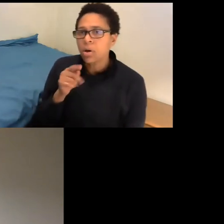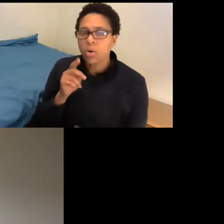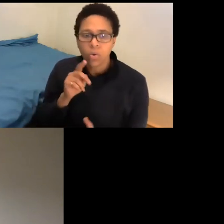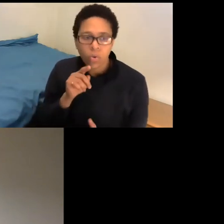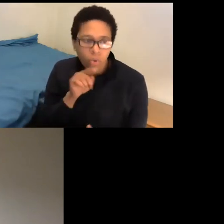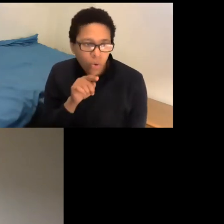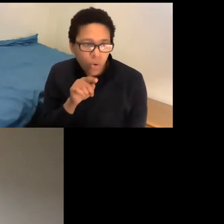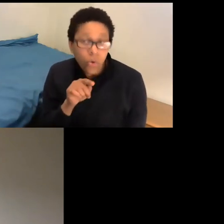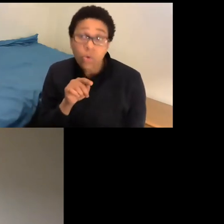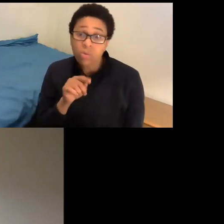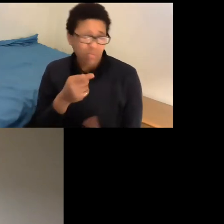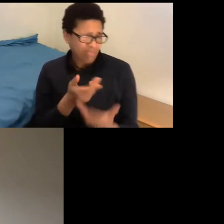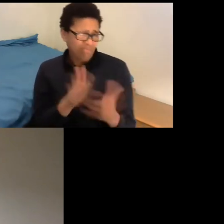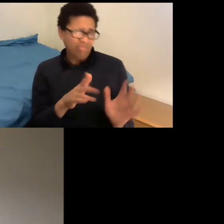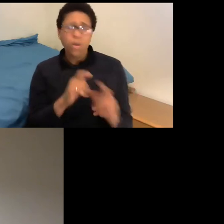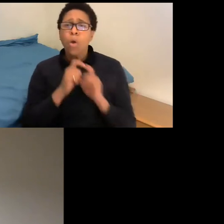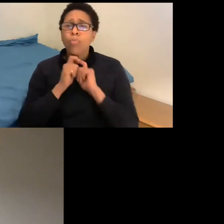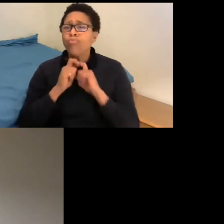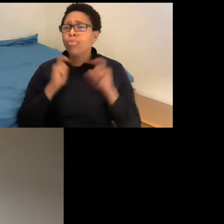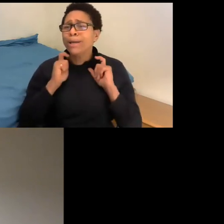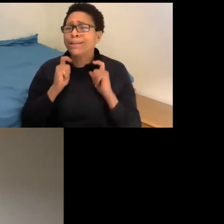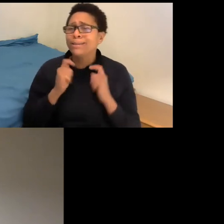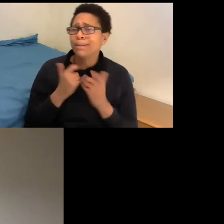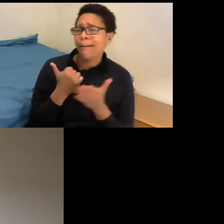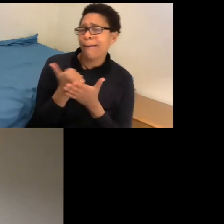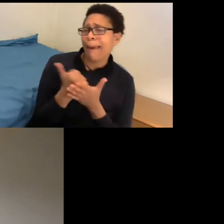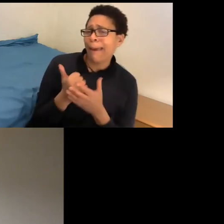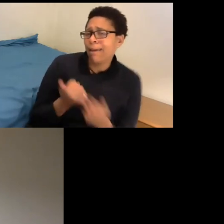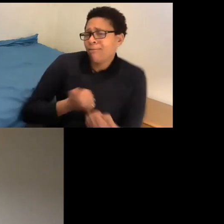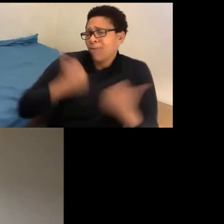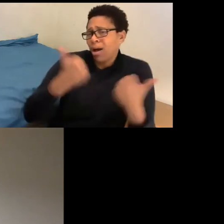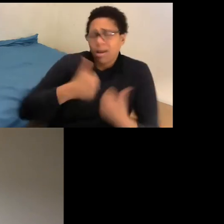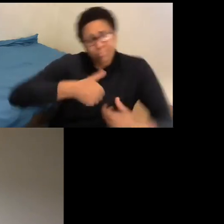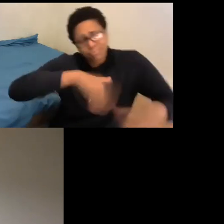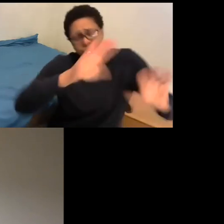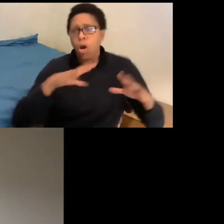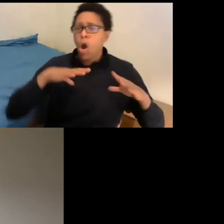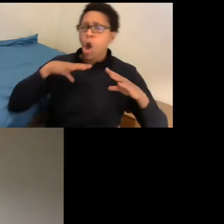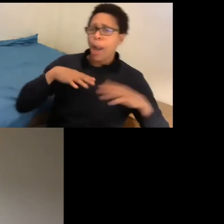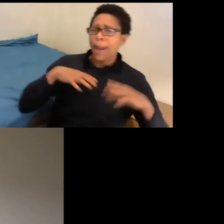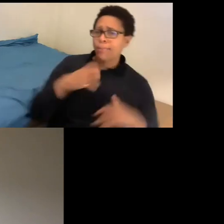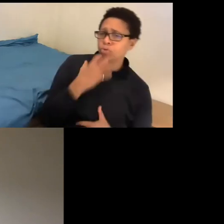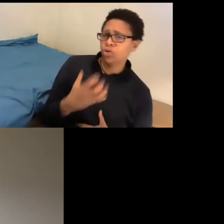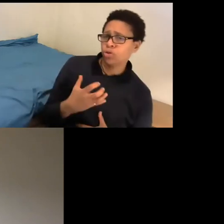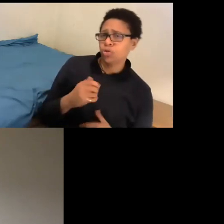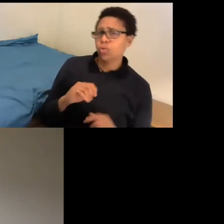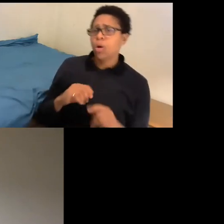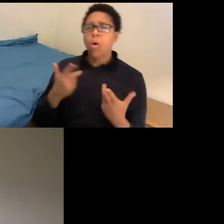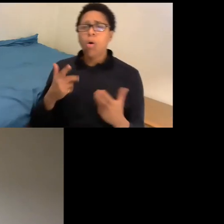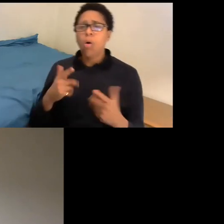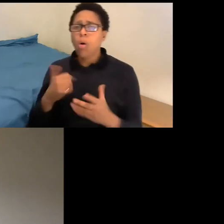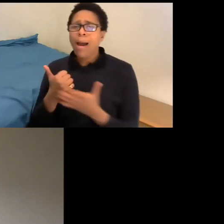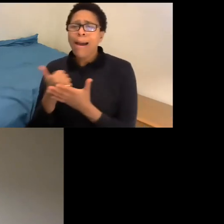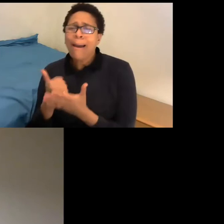priest, whatever, you find reformed or liberal Jew, you find a Buddhist, and it's like where are the Muslims at, where